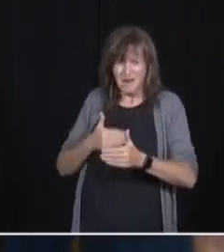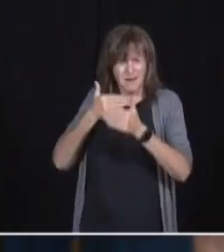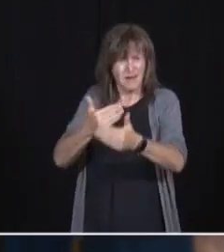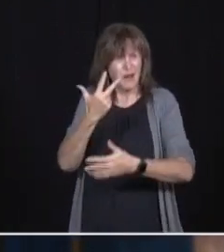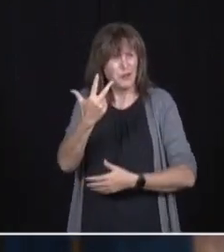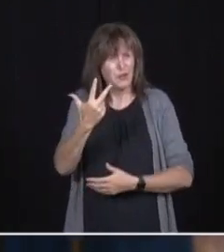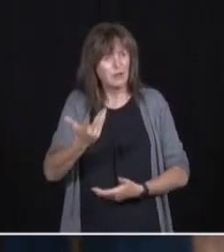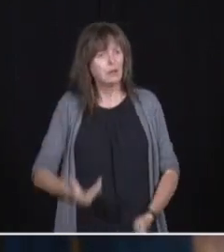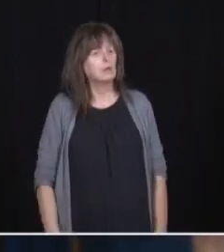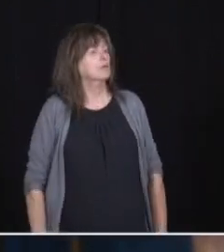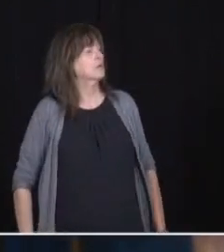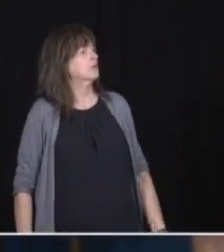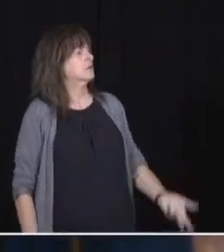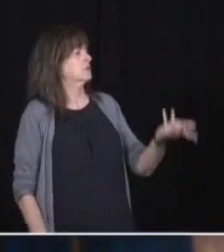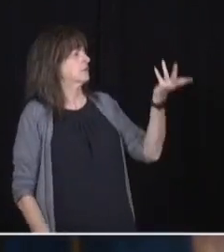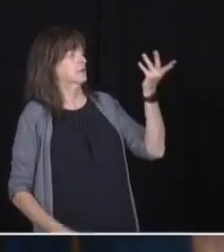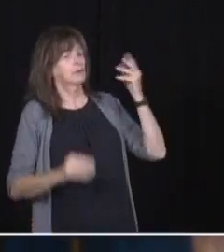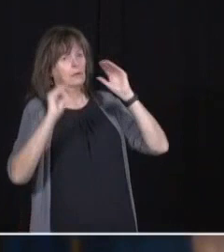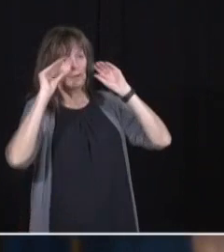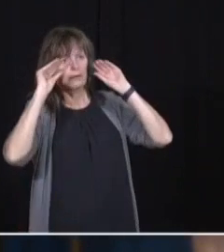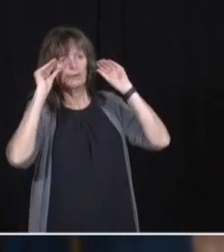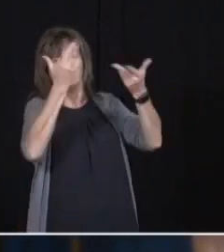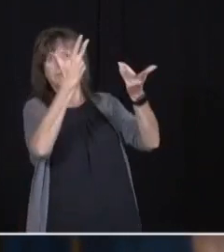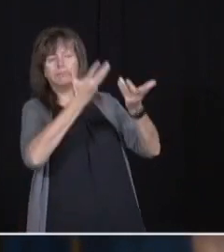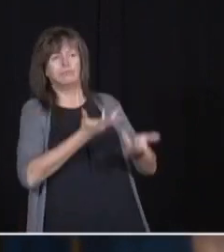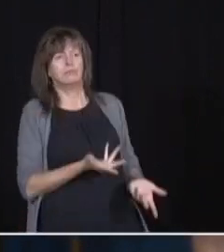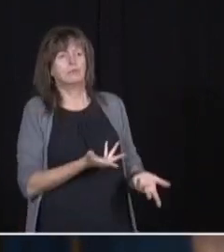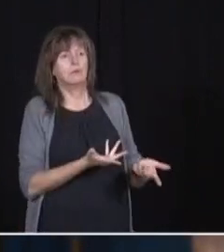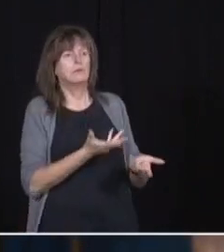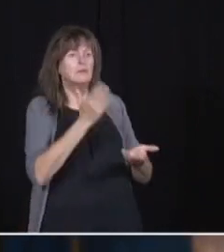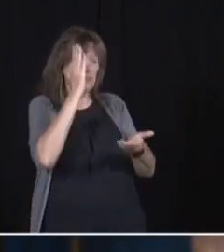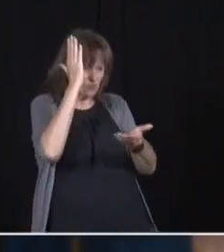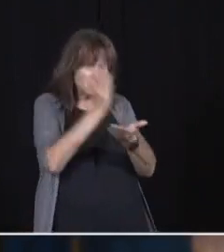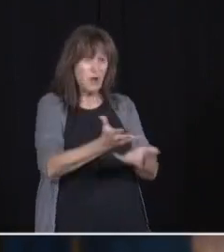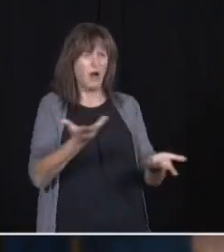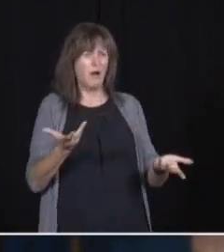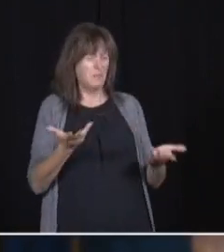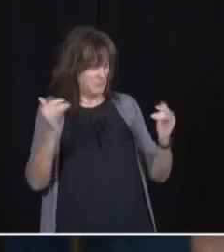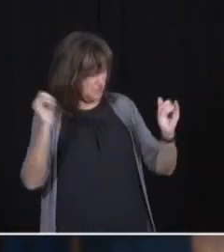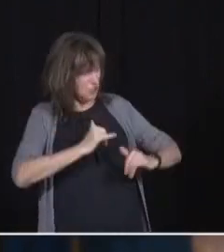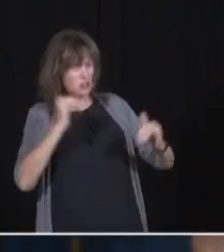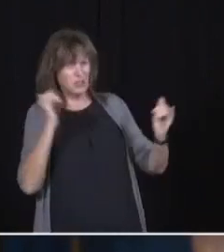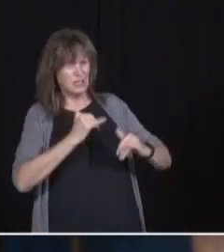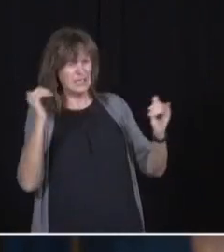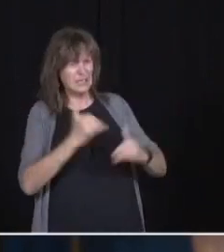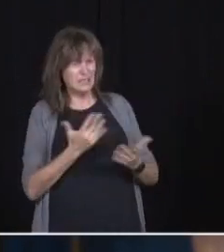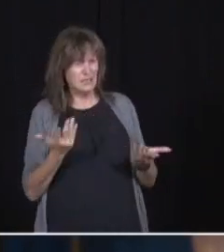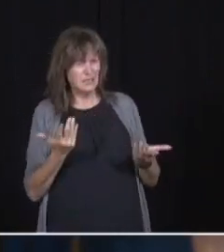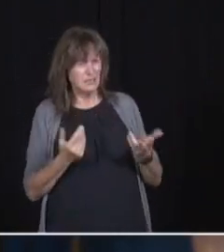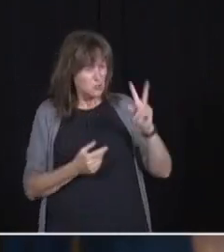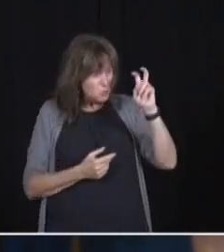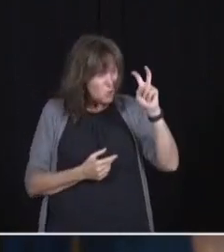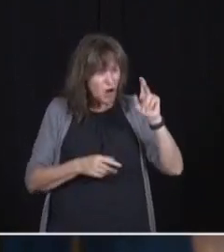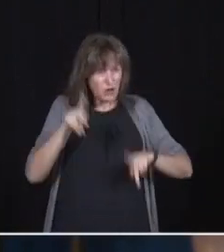To get into stage 3, we want to open it up more. And then you get a bunch of yahoos again that hold a party.